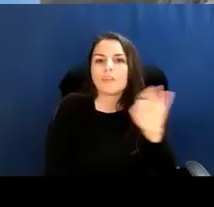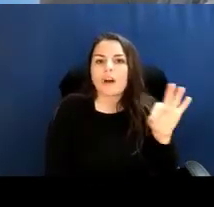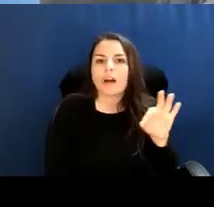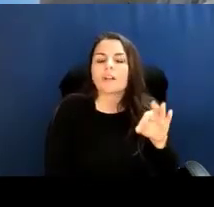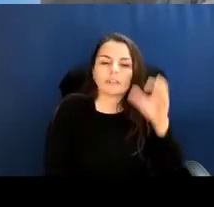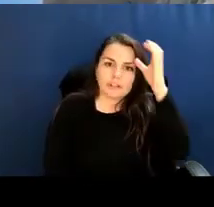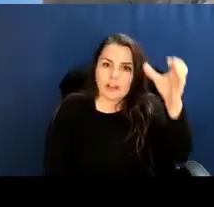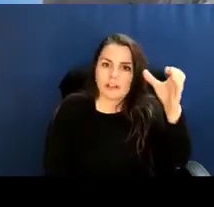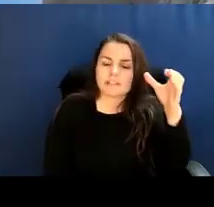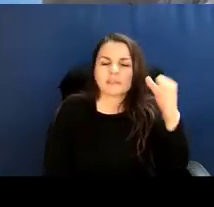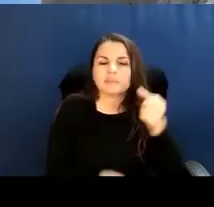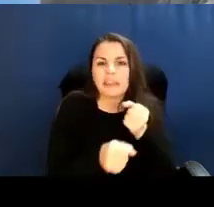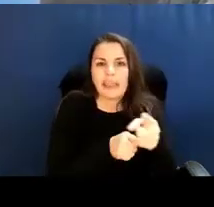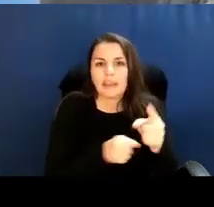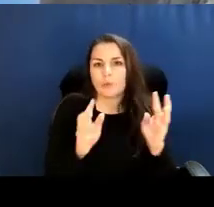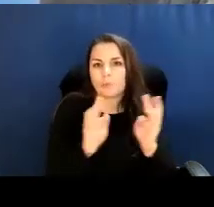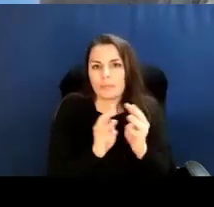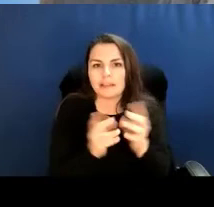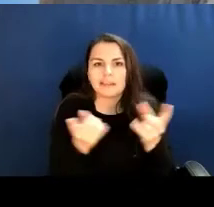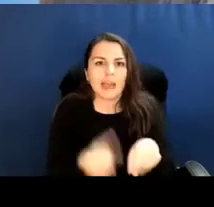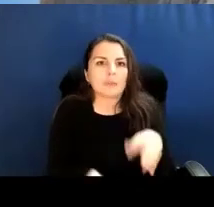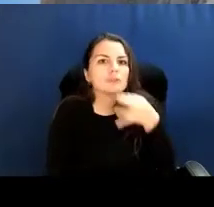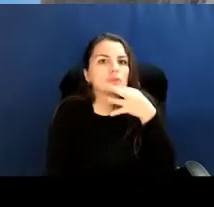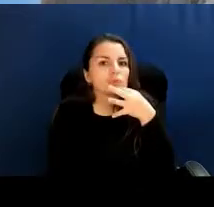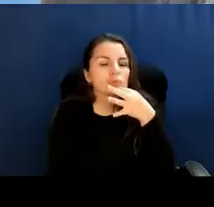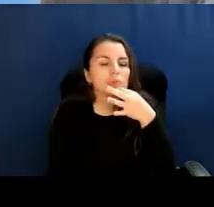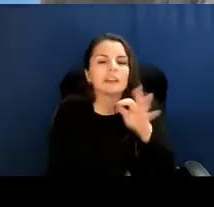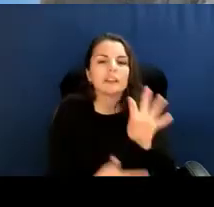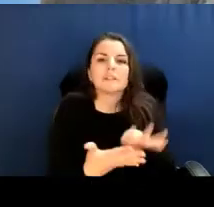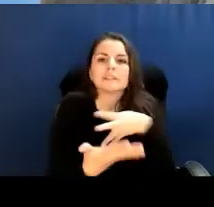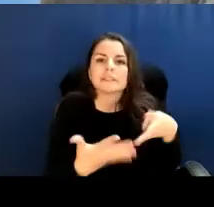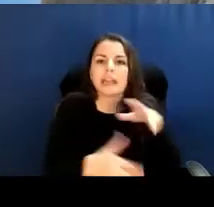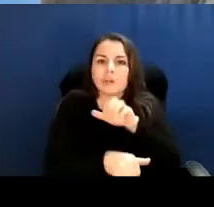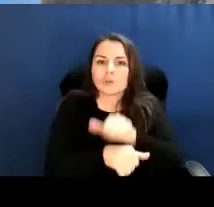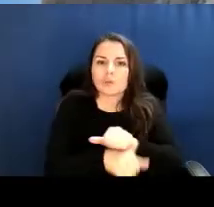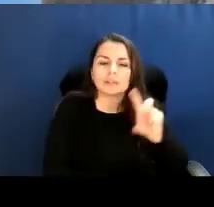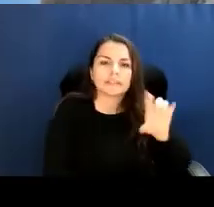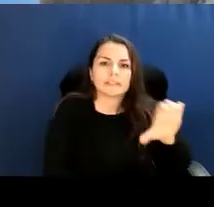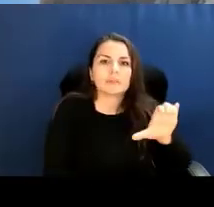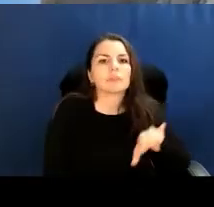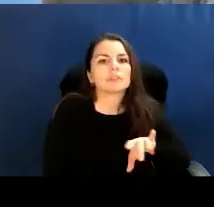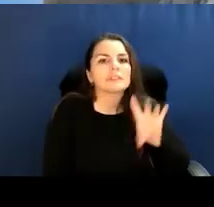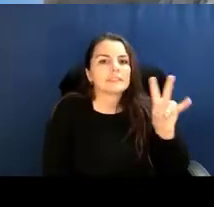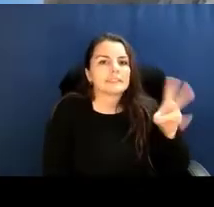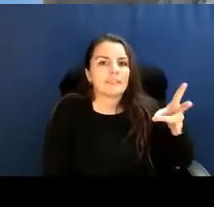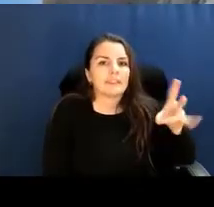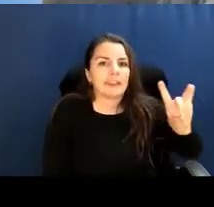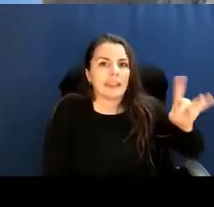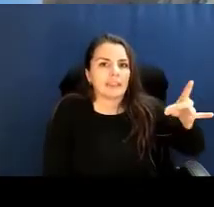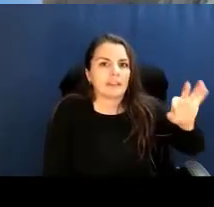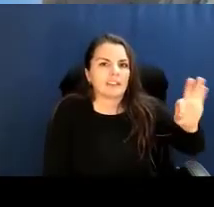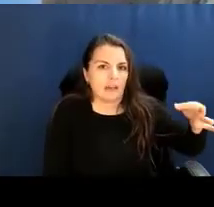It's scheduled for December 7, 8, and 9. If you go to our SEED booth, you can go there,